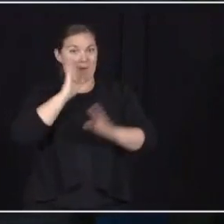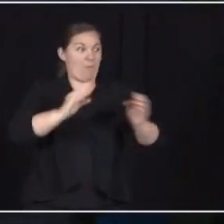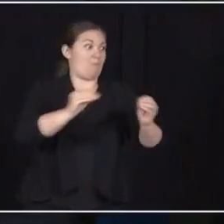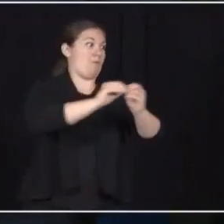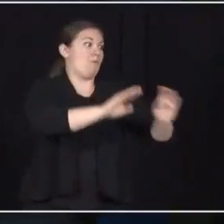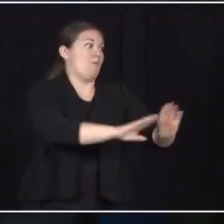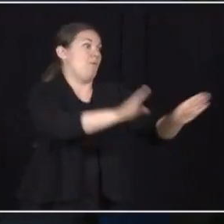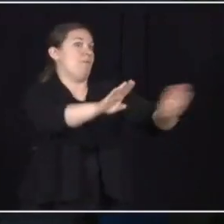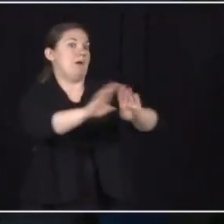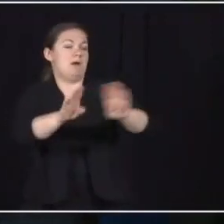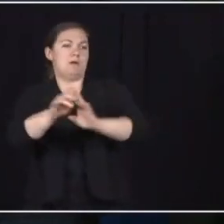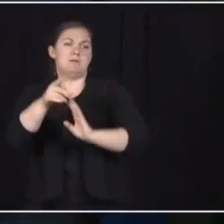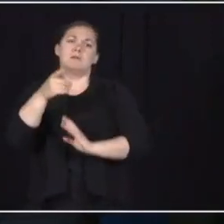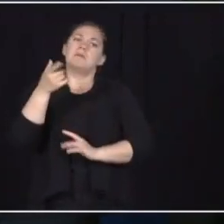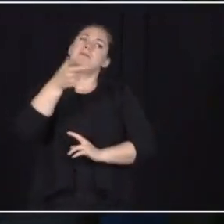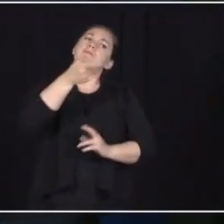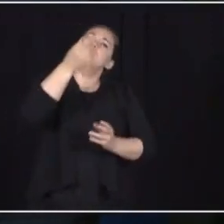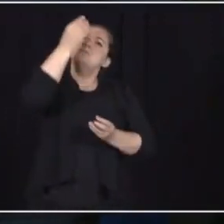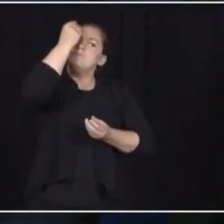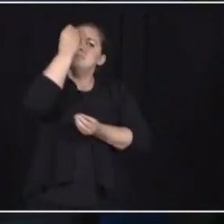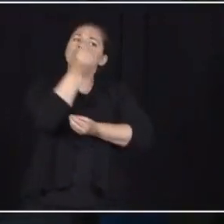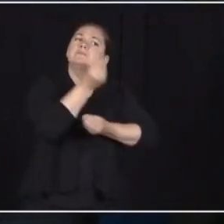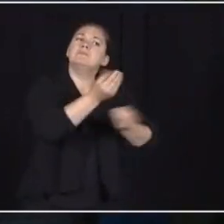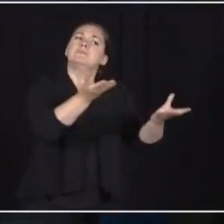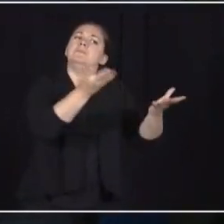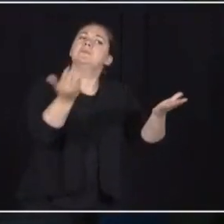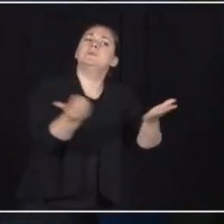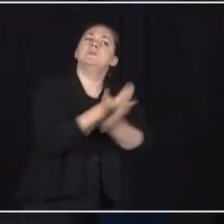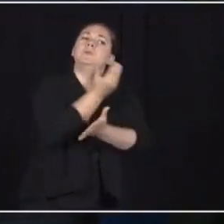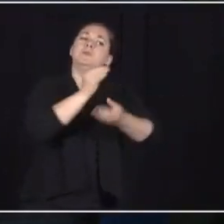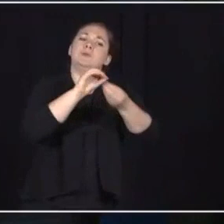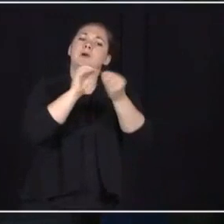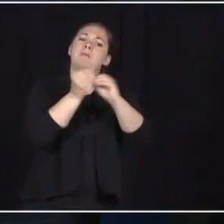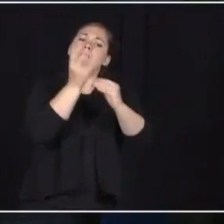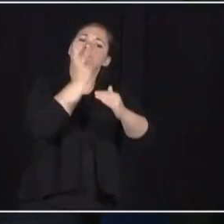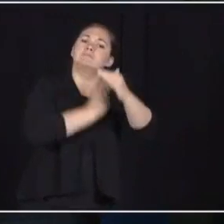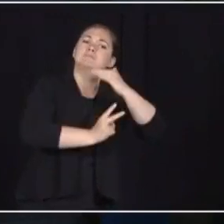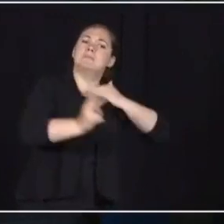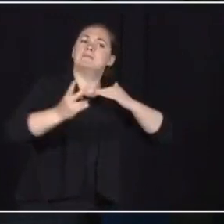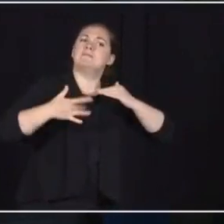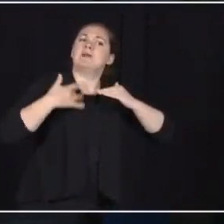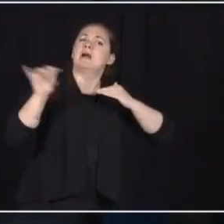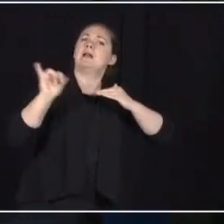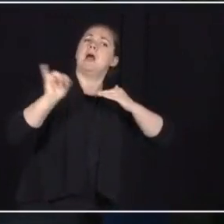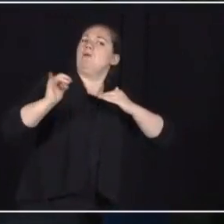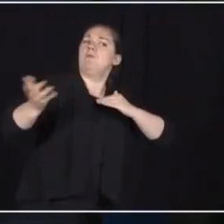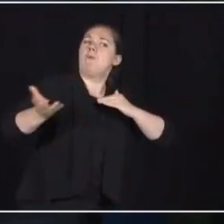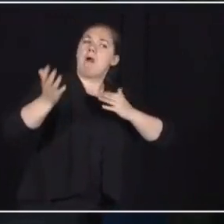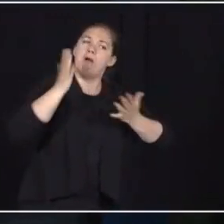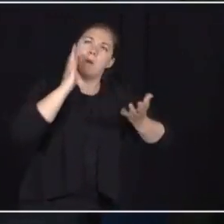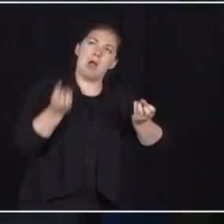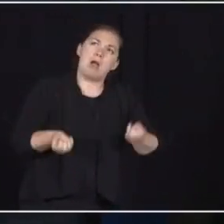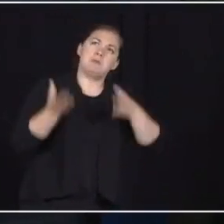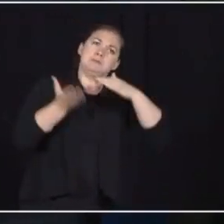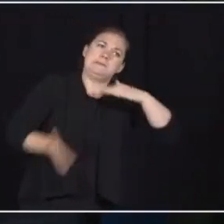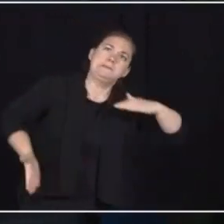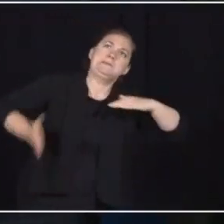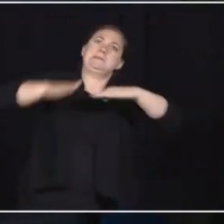he mentioned that a couple weeks ago, but when do you think of dated modelling projections will be released to the public both for cases and for death?